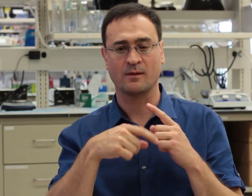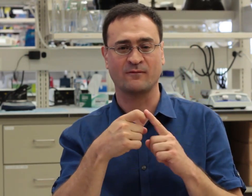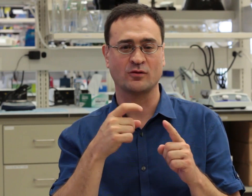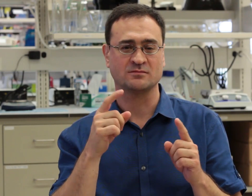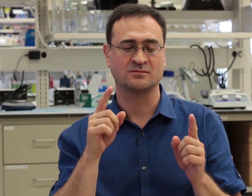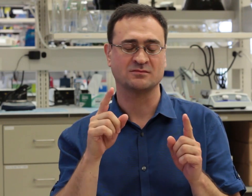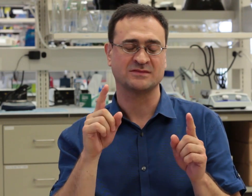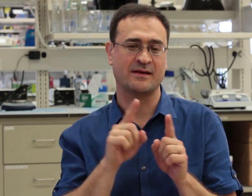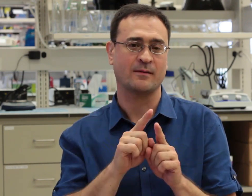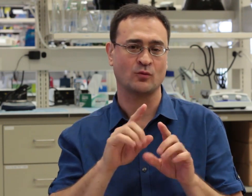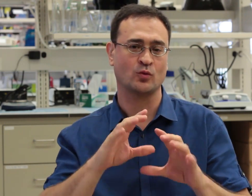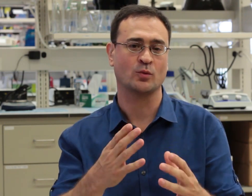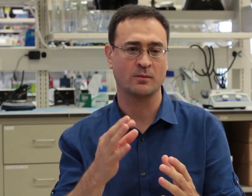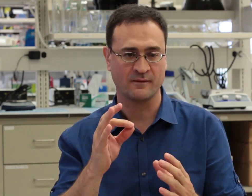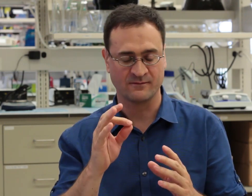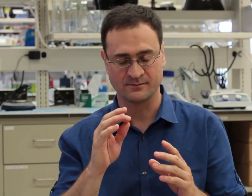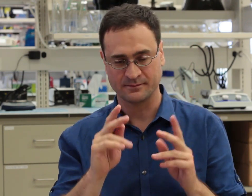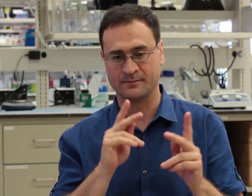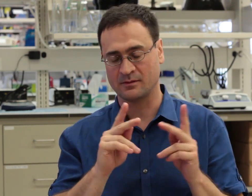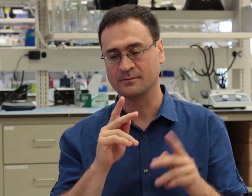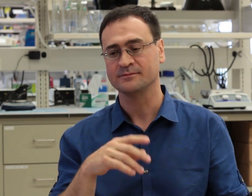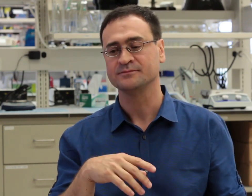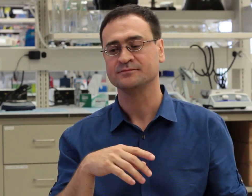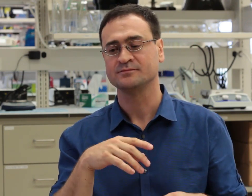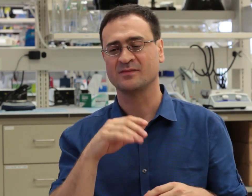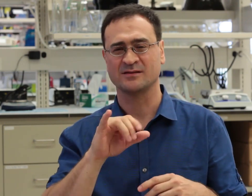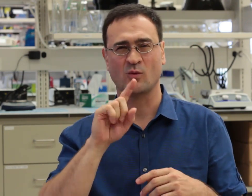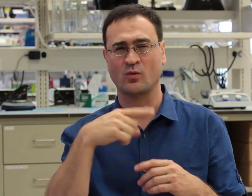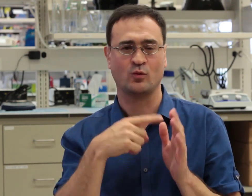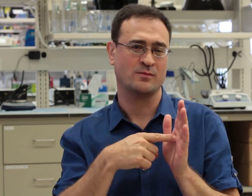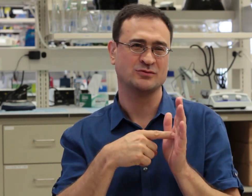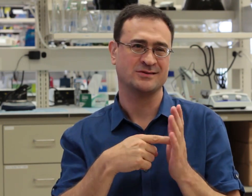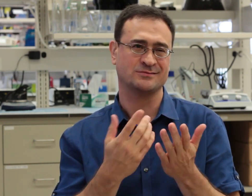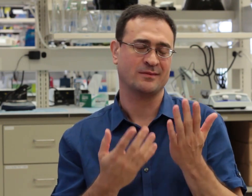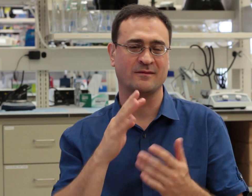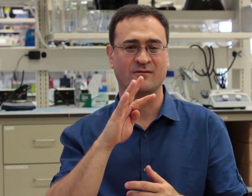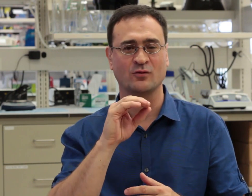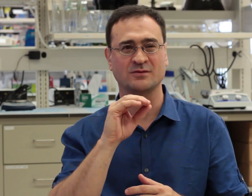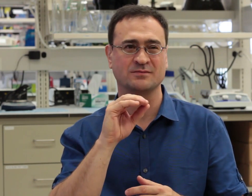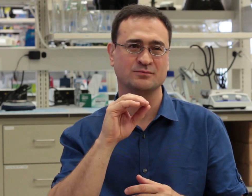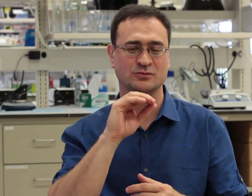most come from a similar group of people. One same group. And they only represent